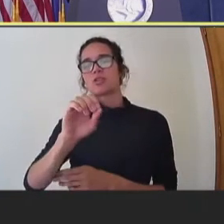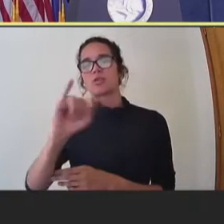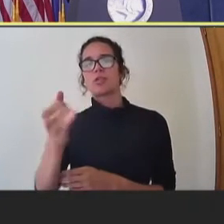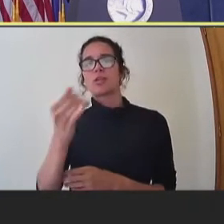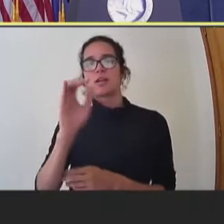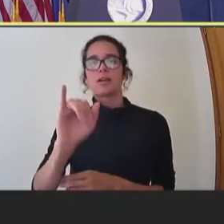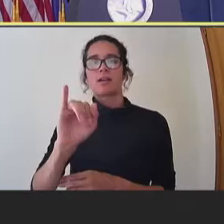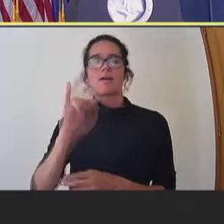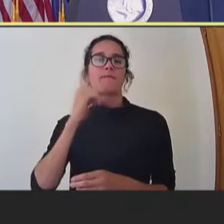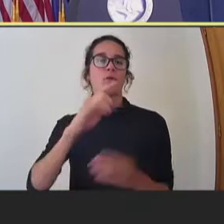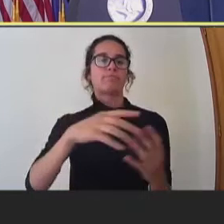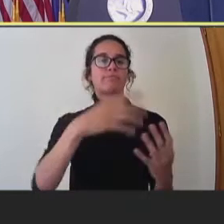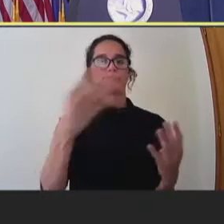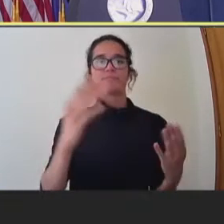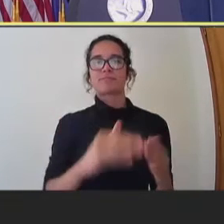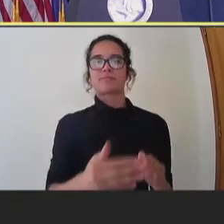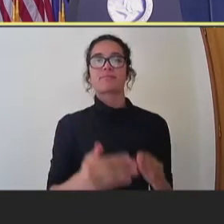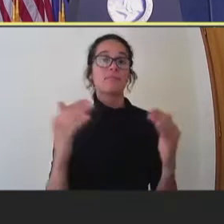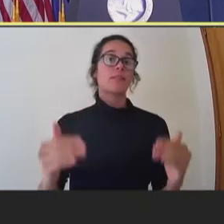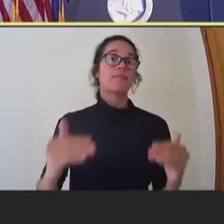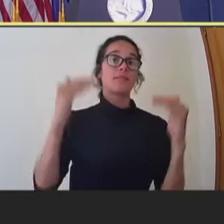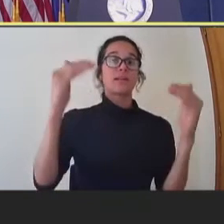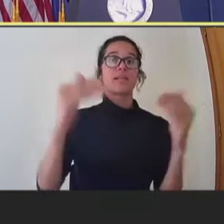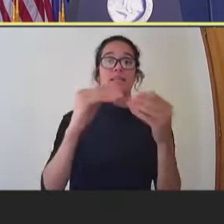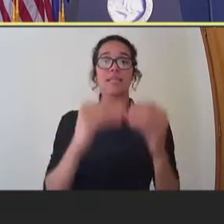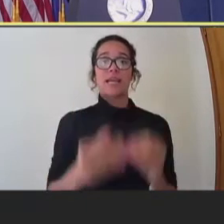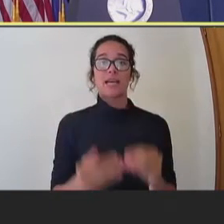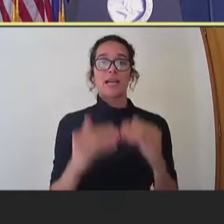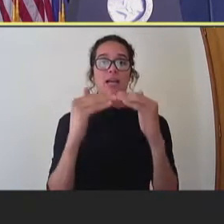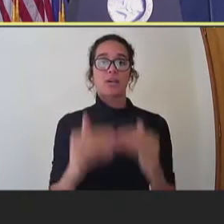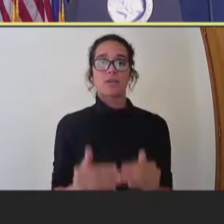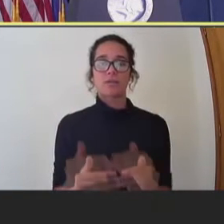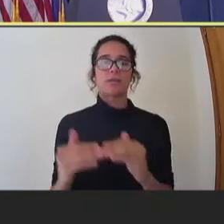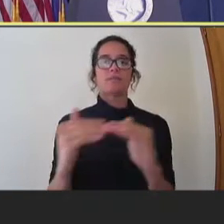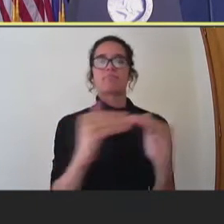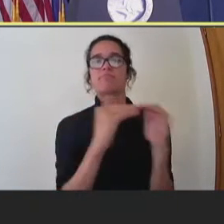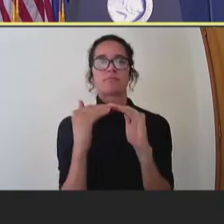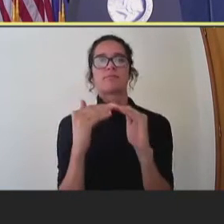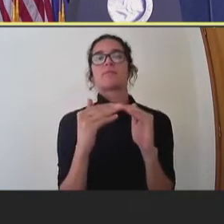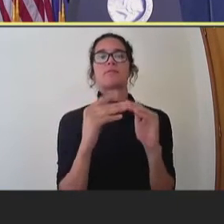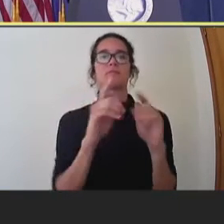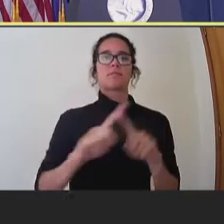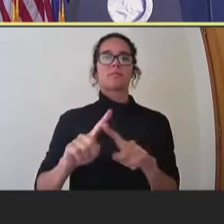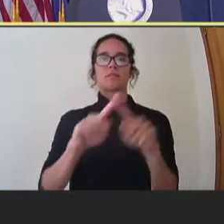which has advanced data equity with numerous instruments across HHS divisions.